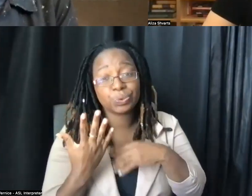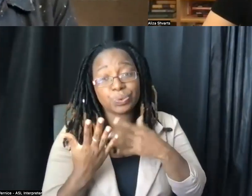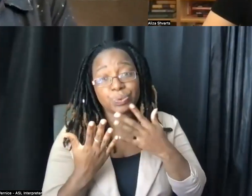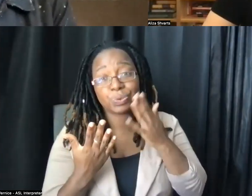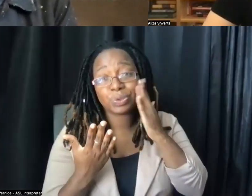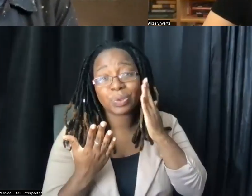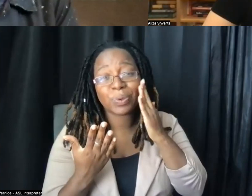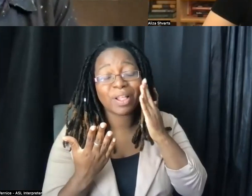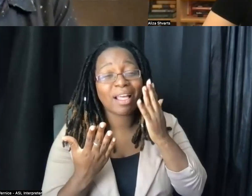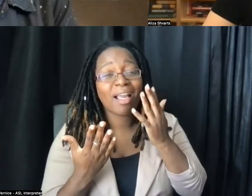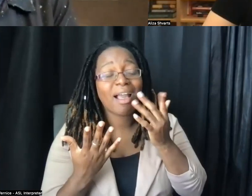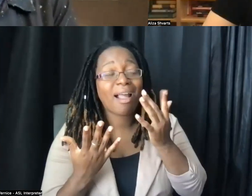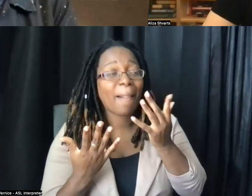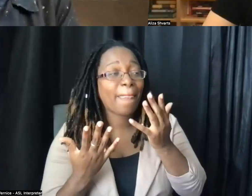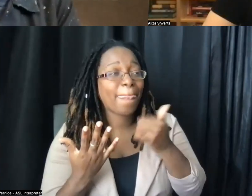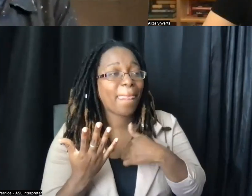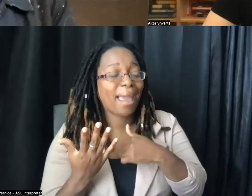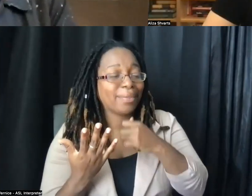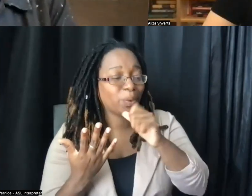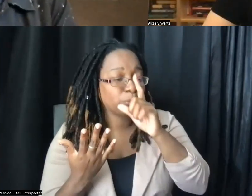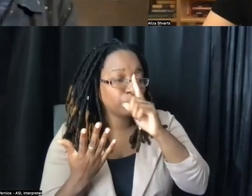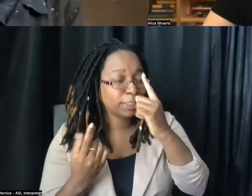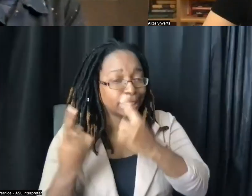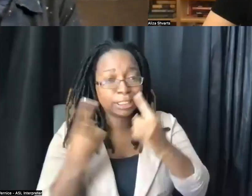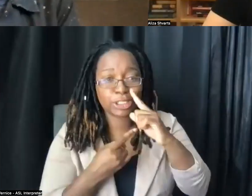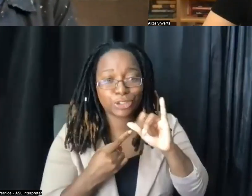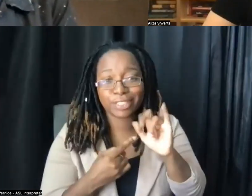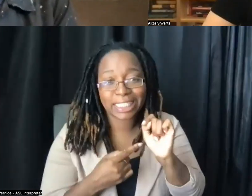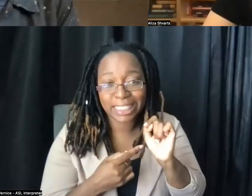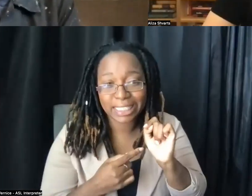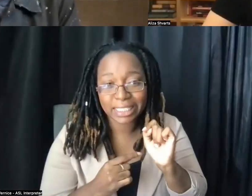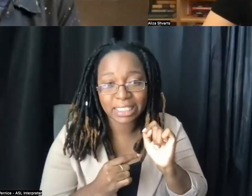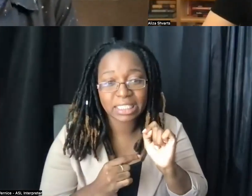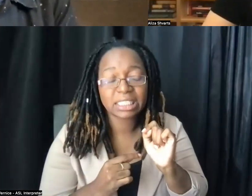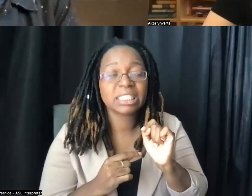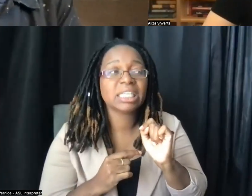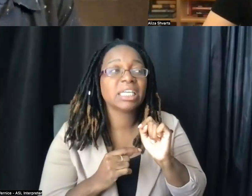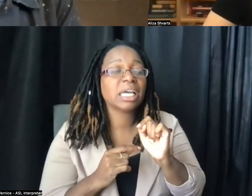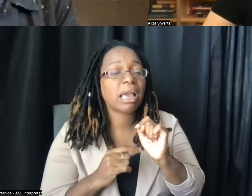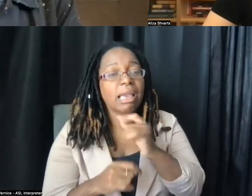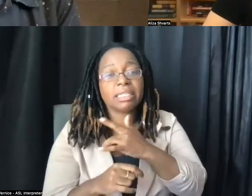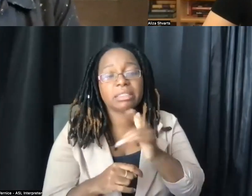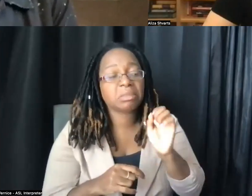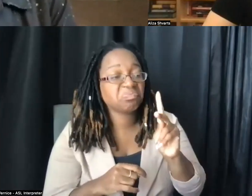And I just try to be… I do not think about it strategically.